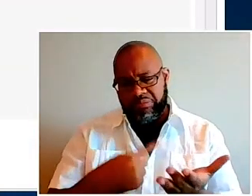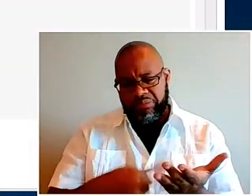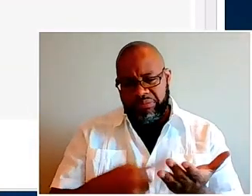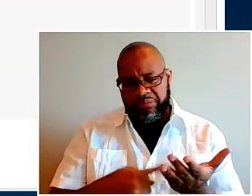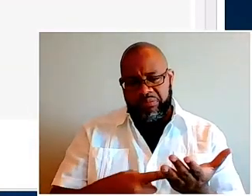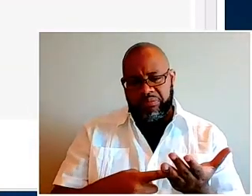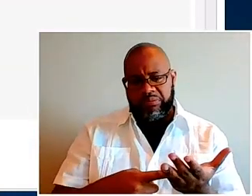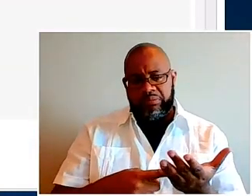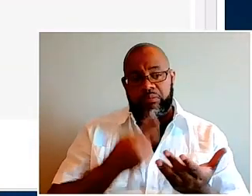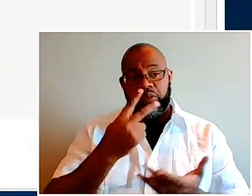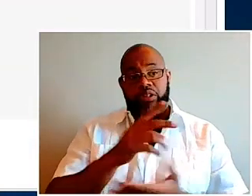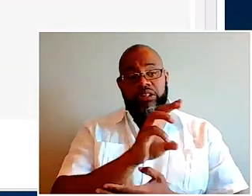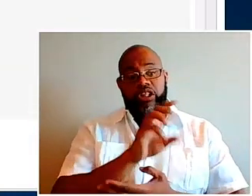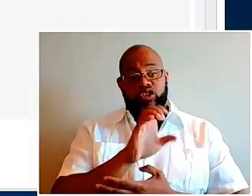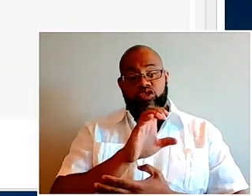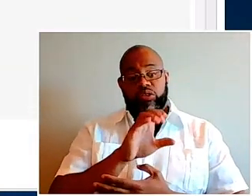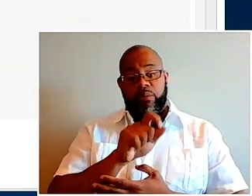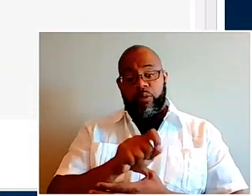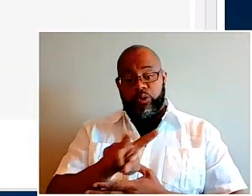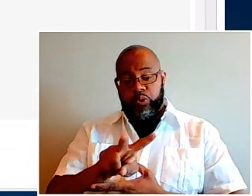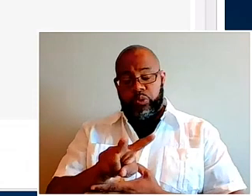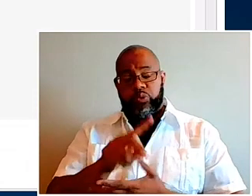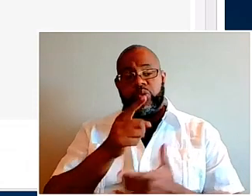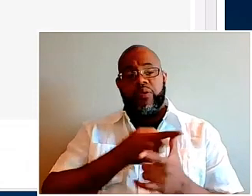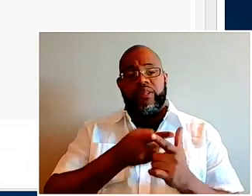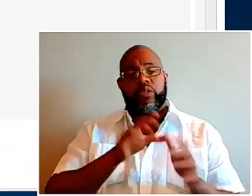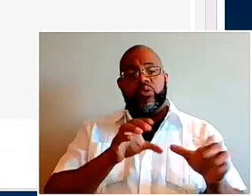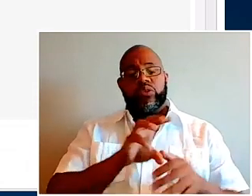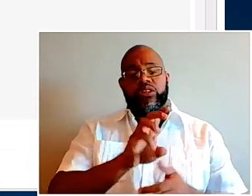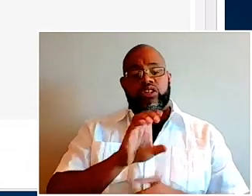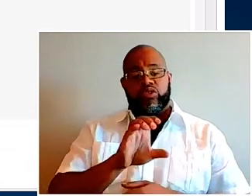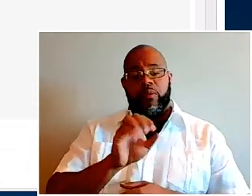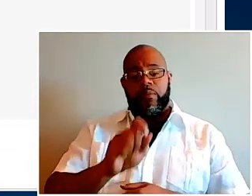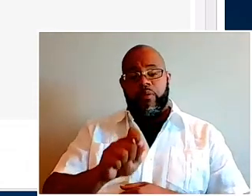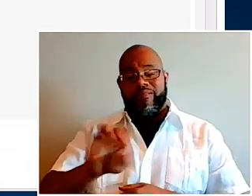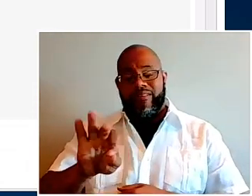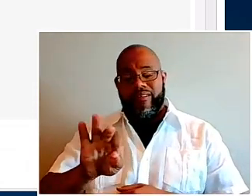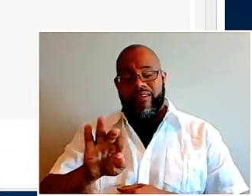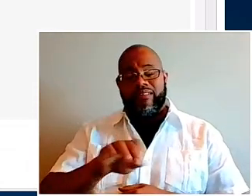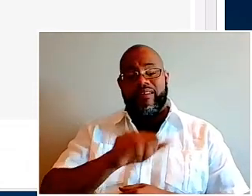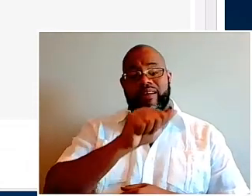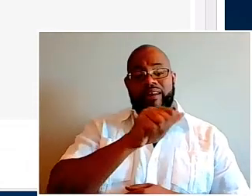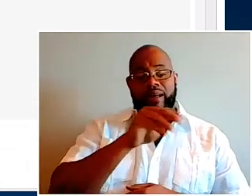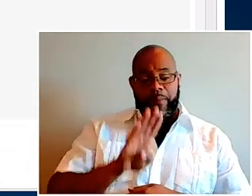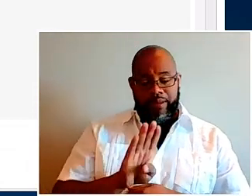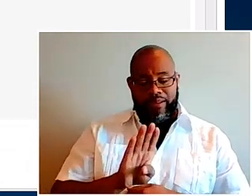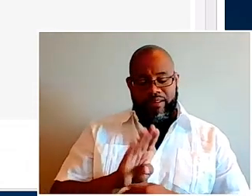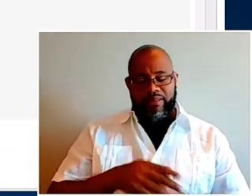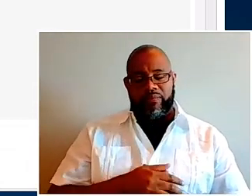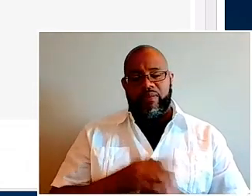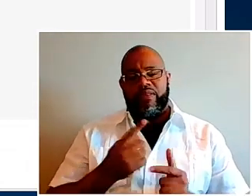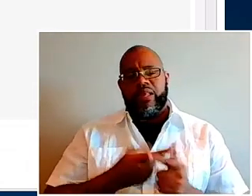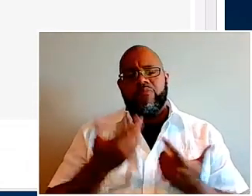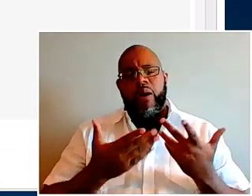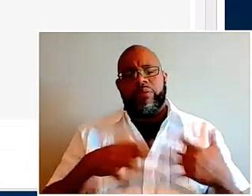600.2, and then do 600.9 (a) and (b) and we'll probably take a consensus talk about